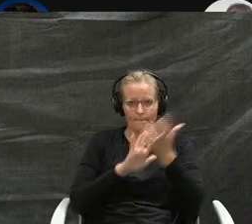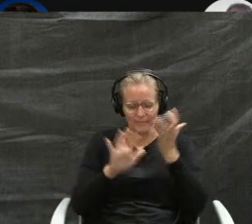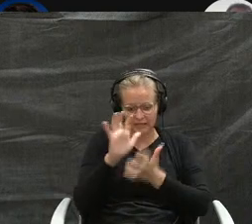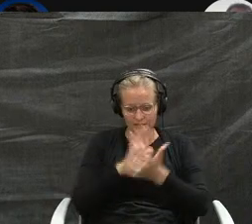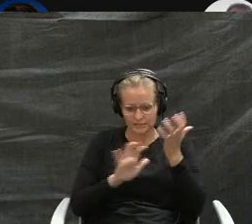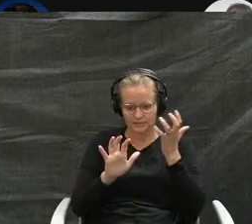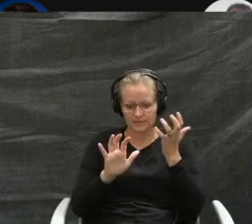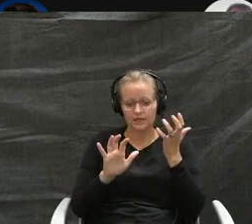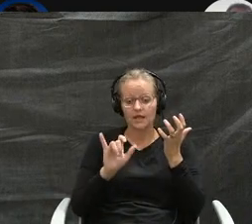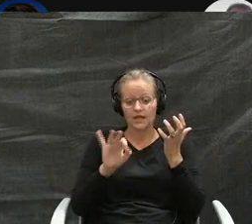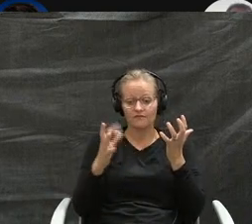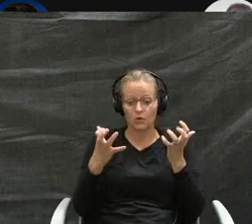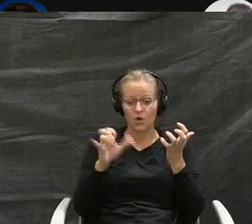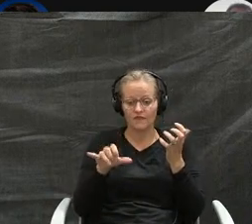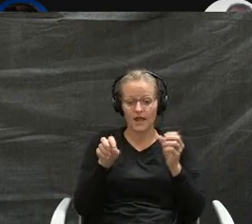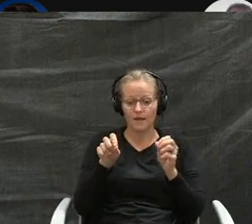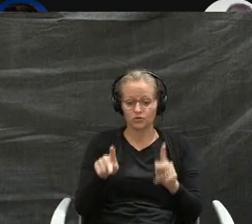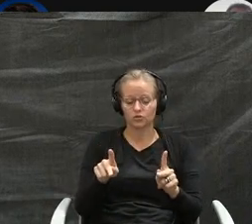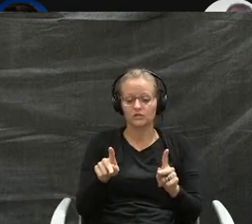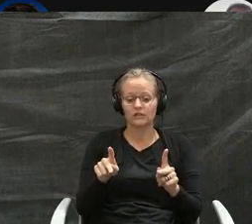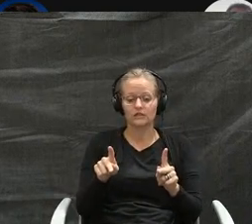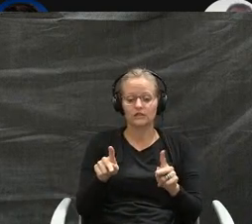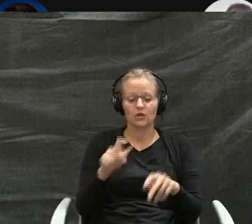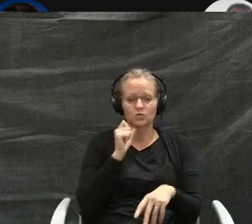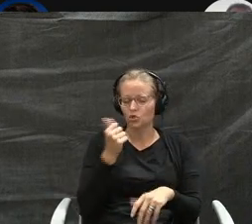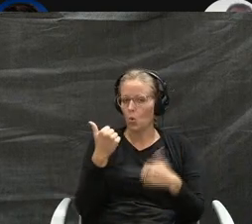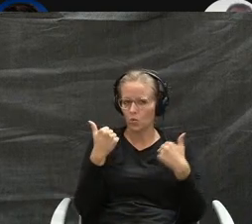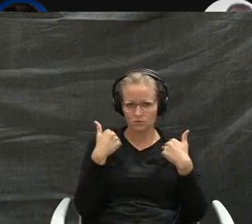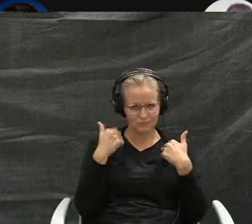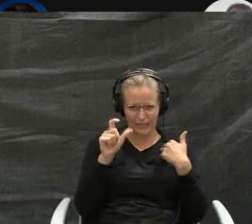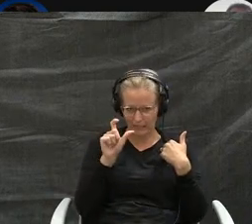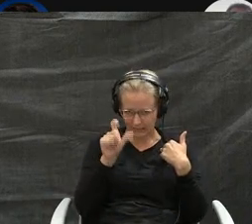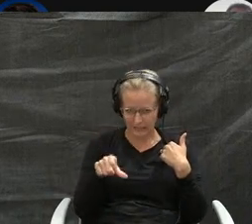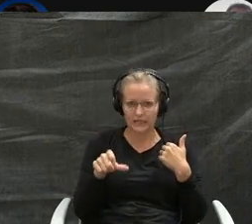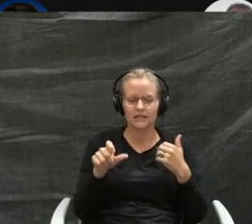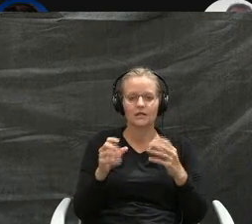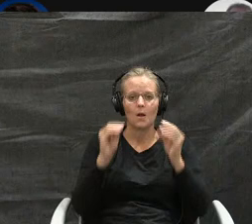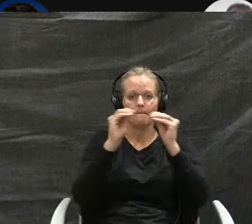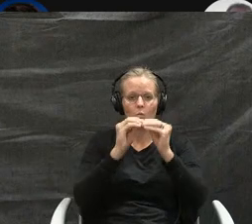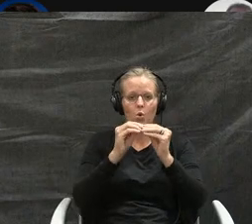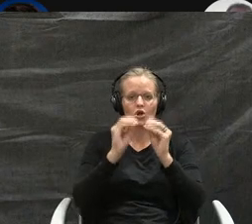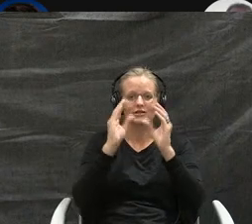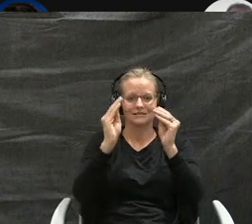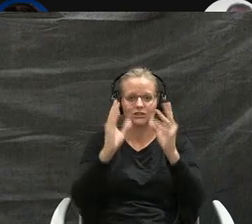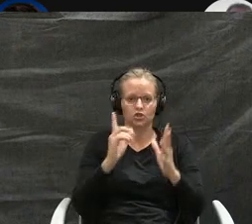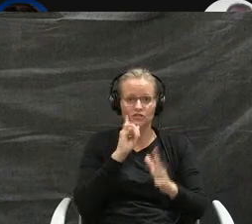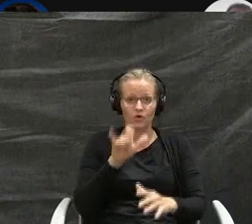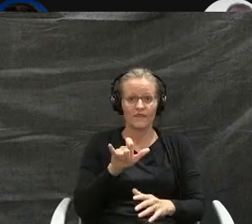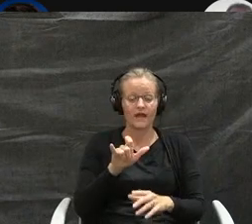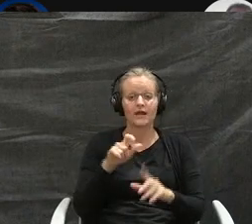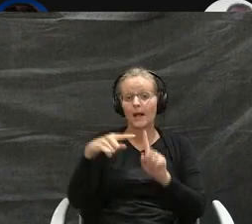opportunity and there would be no additional teachers needed for that. So again, the benefit of this at the Middle School is